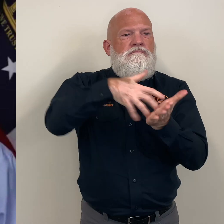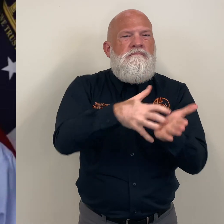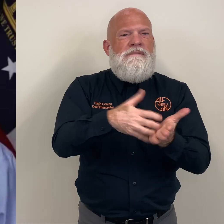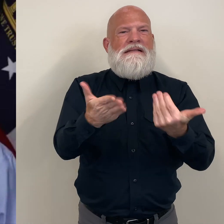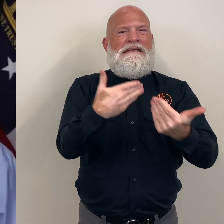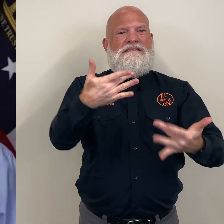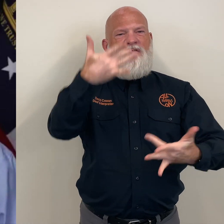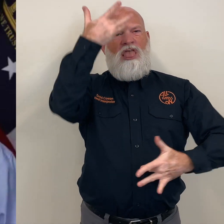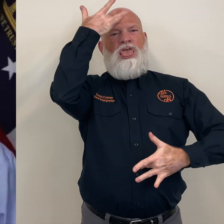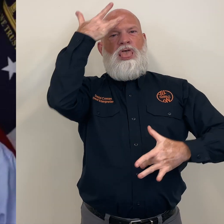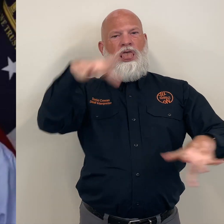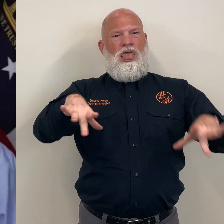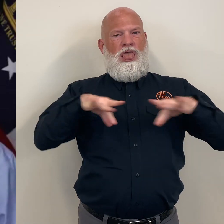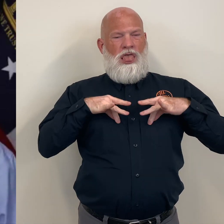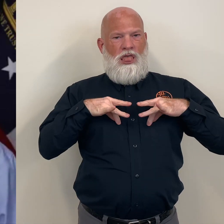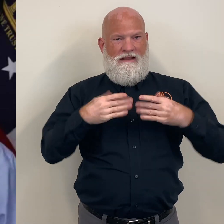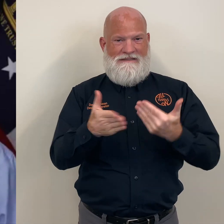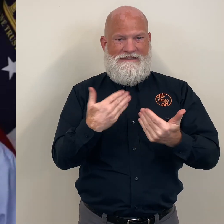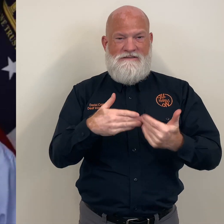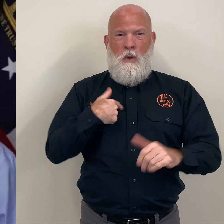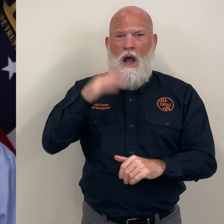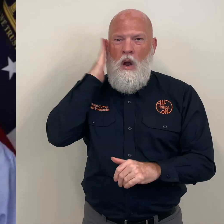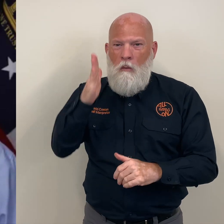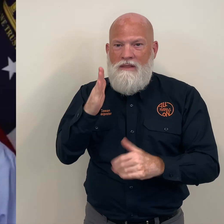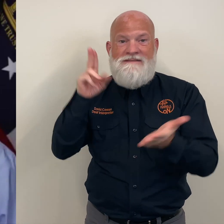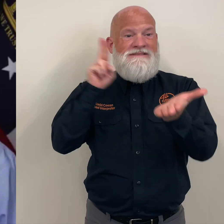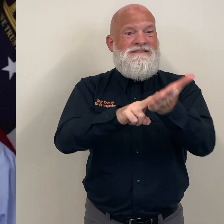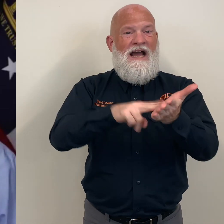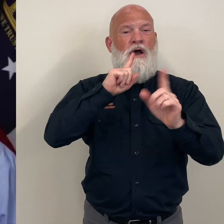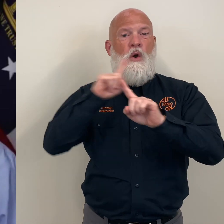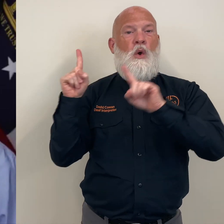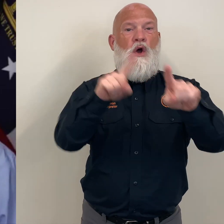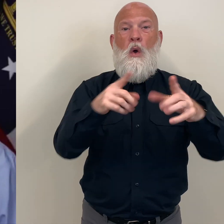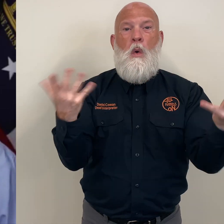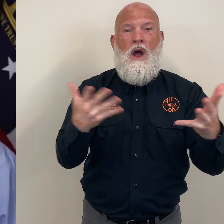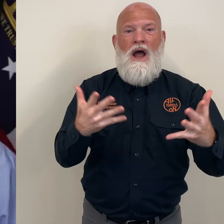sign an order today requiring medically fragile and elderly Georgians to